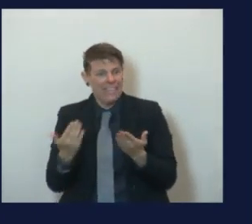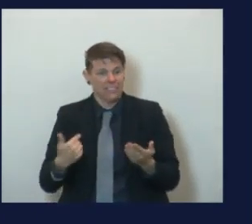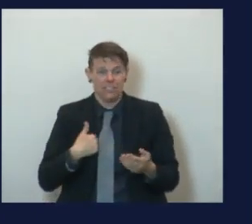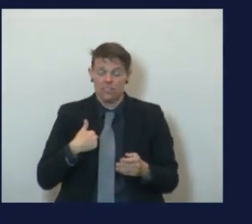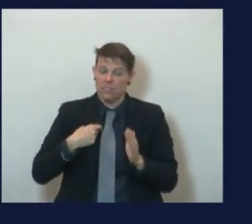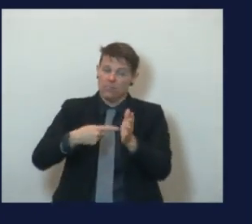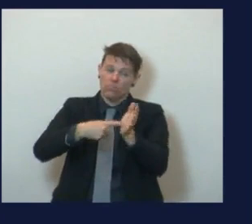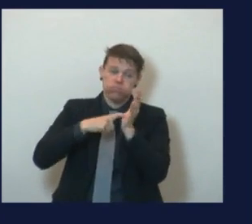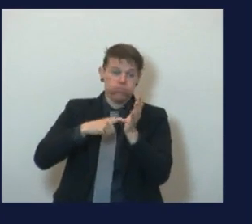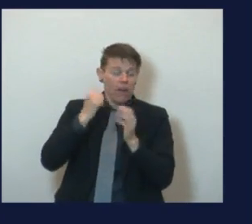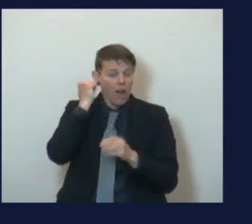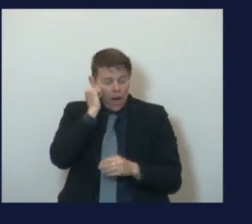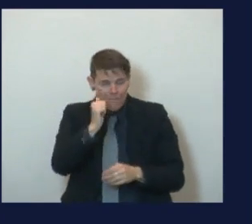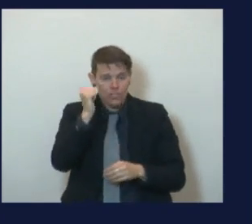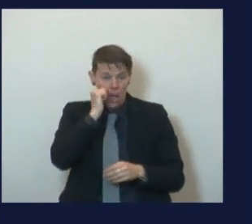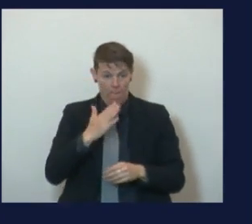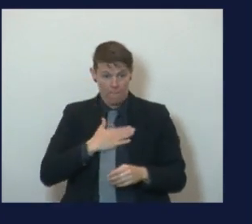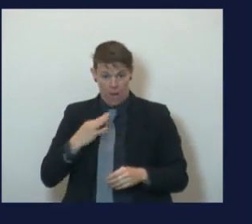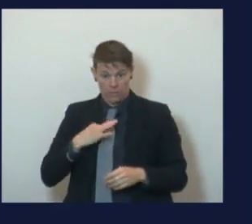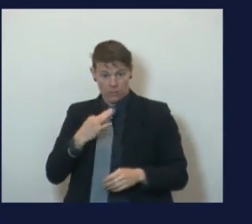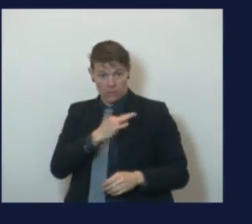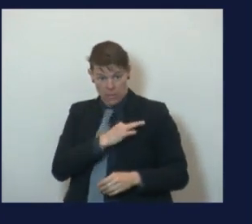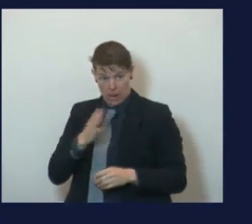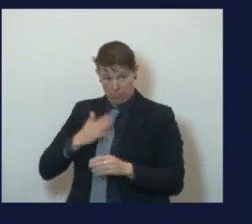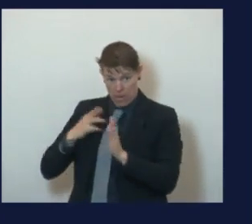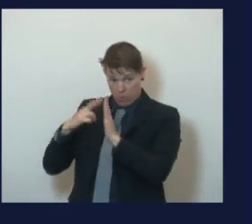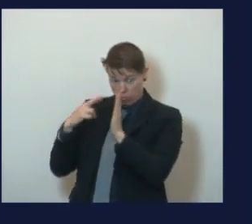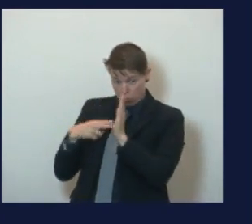PHONES, SURFACES. . WE DO THAT EVERYDAY.